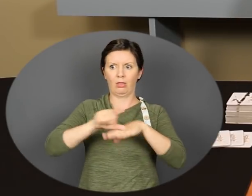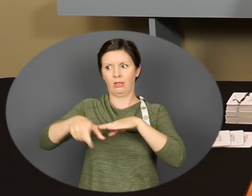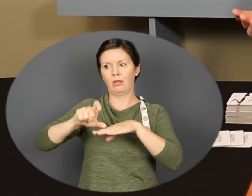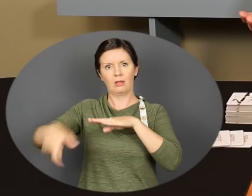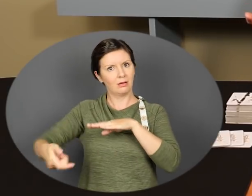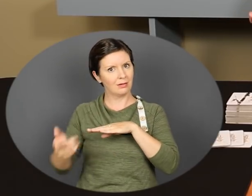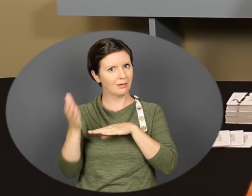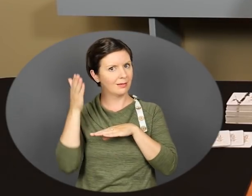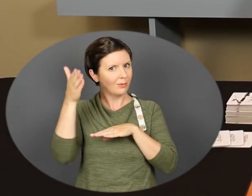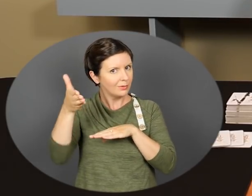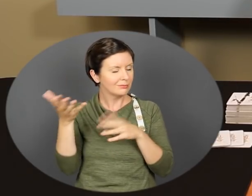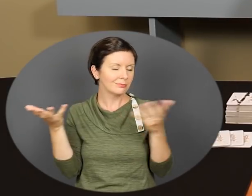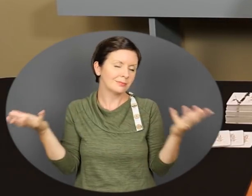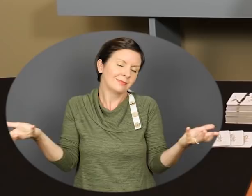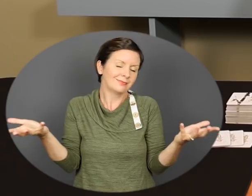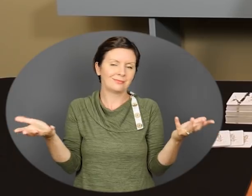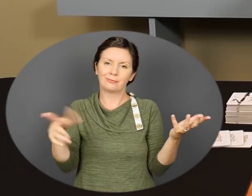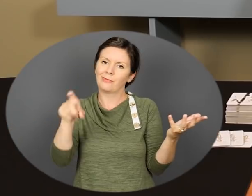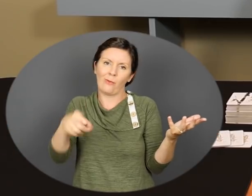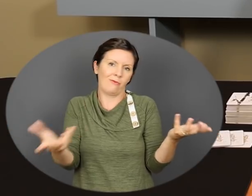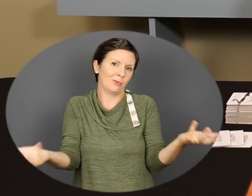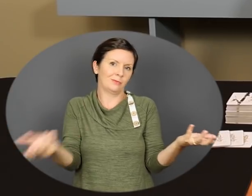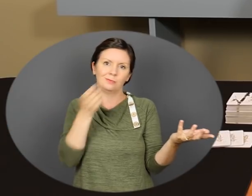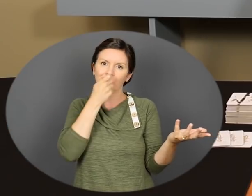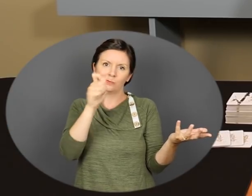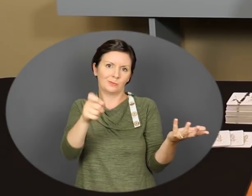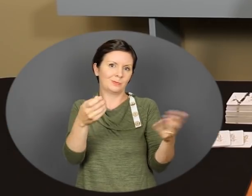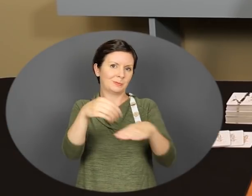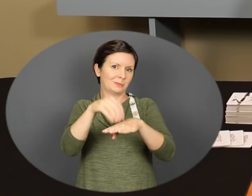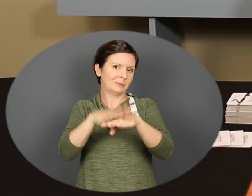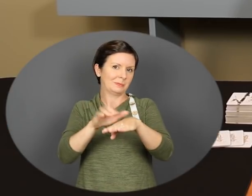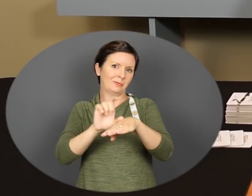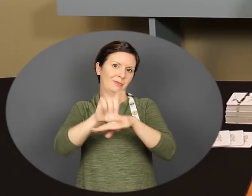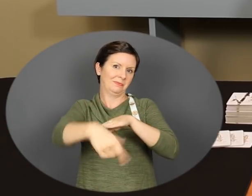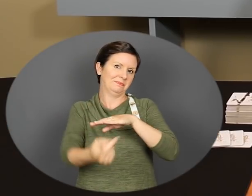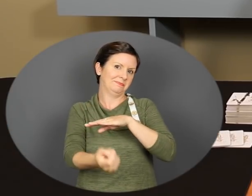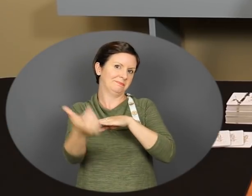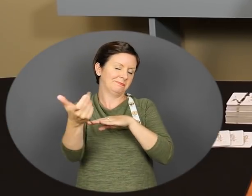which case, you have no choice. You will have to play one of those tiles and then you’re